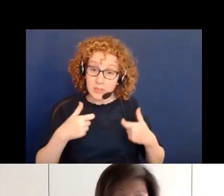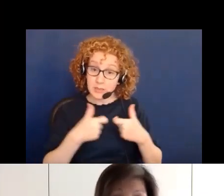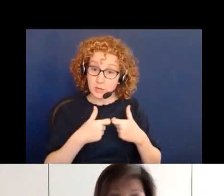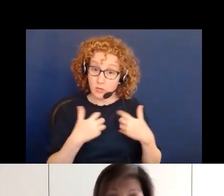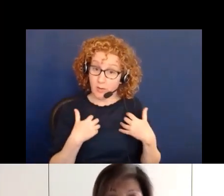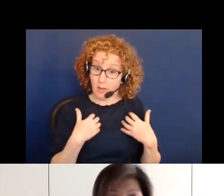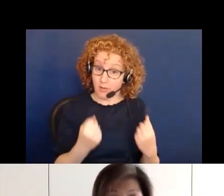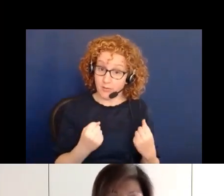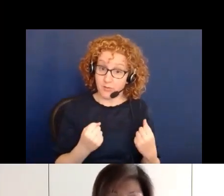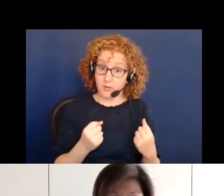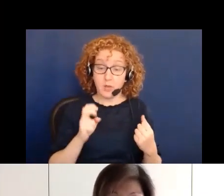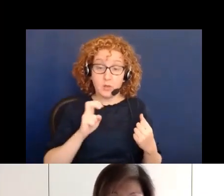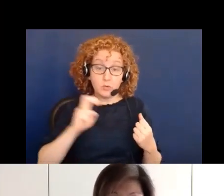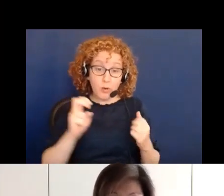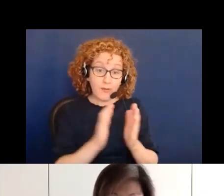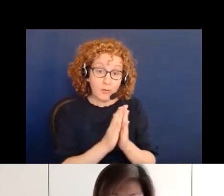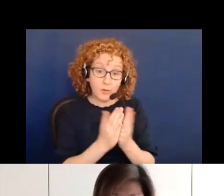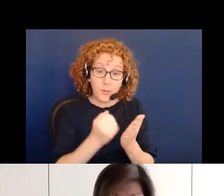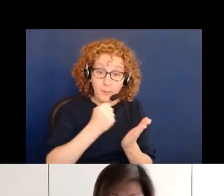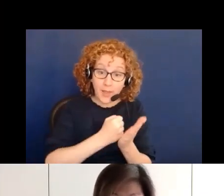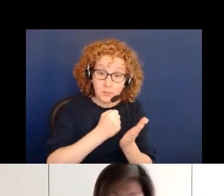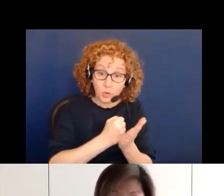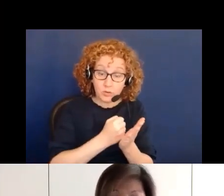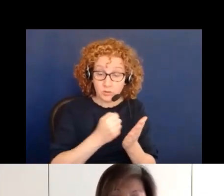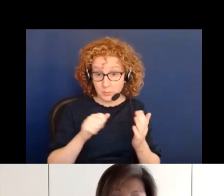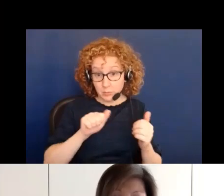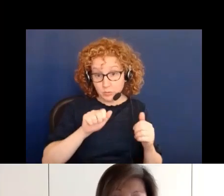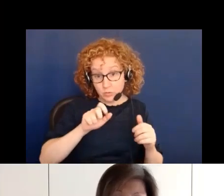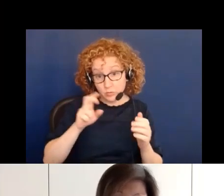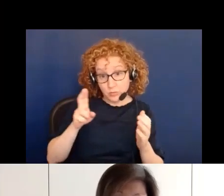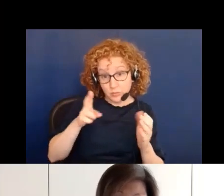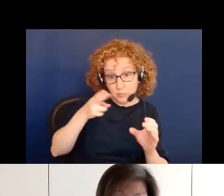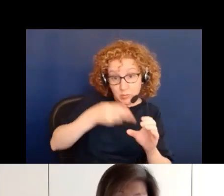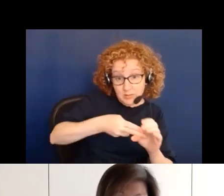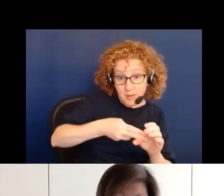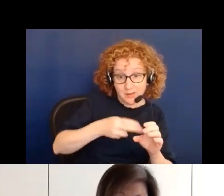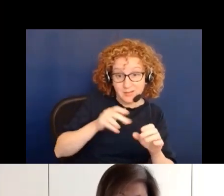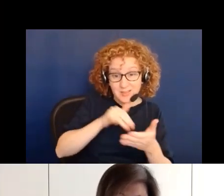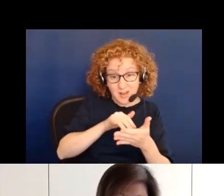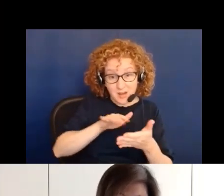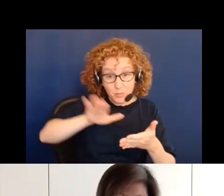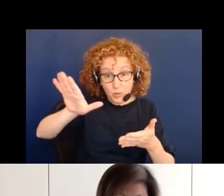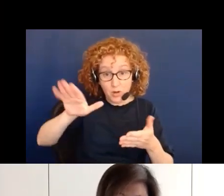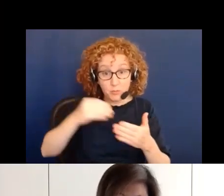or participate in study abroad programs. Today's panelists will share their expertise, insights,